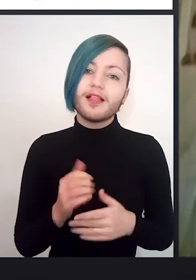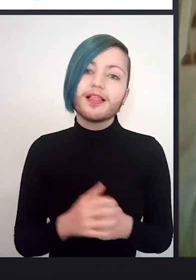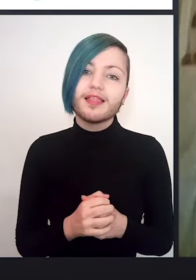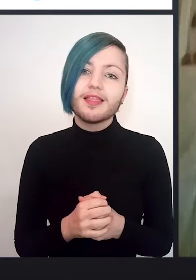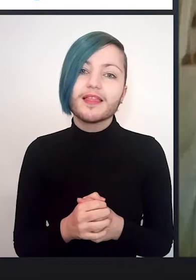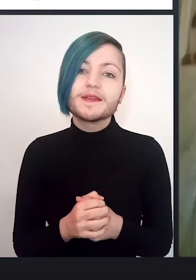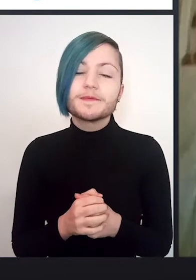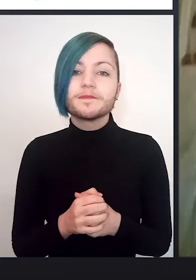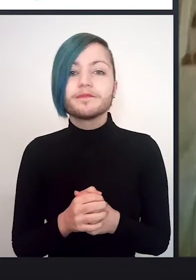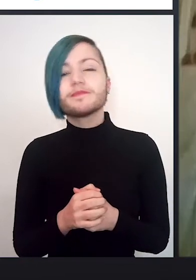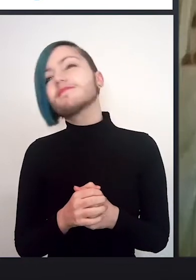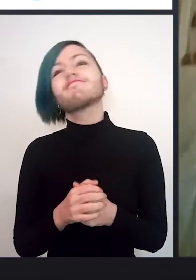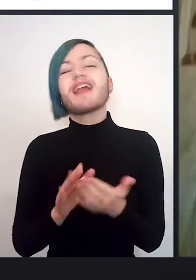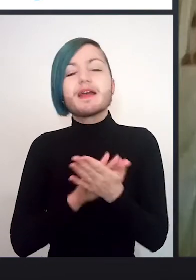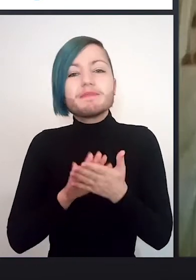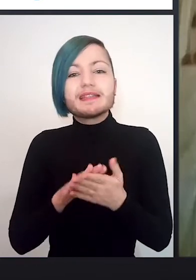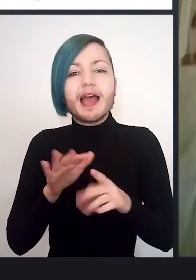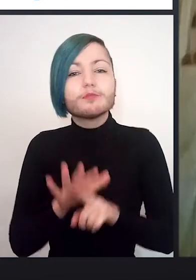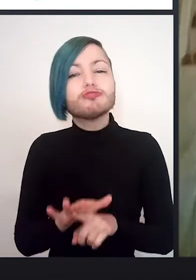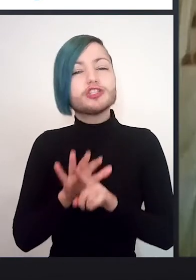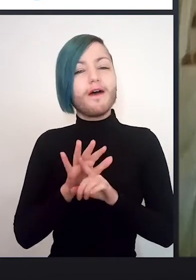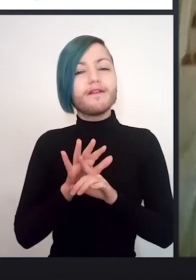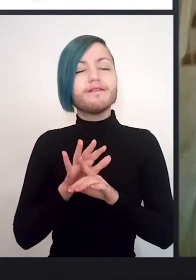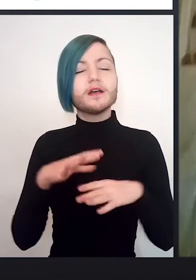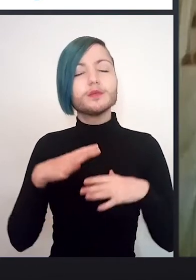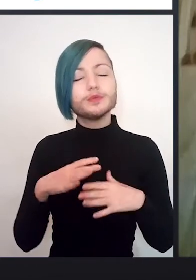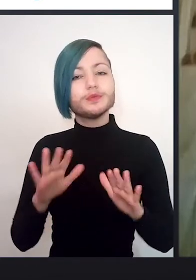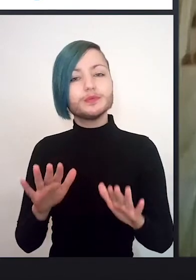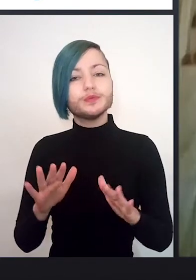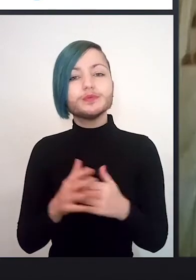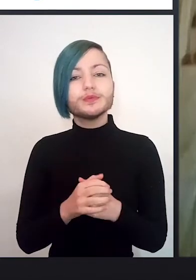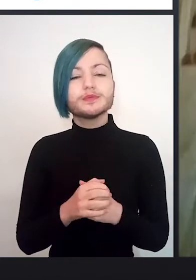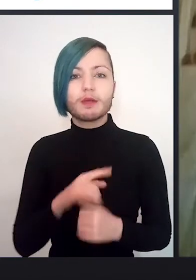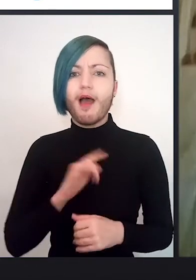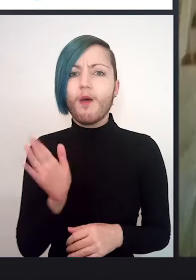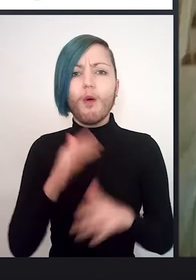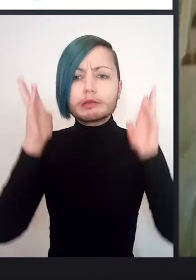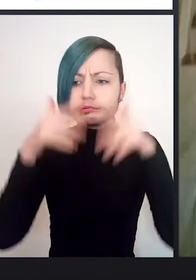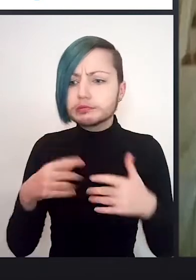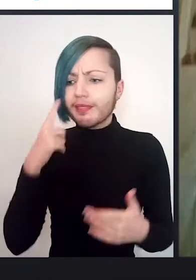And that will put your mind to rest as well, because everybody worries. I've got this one